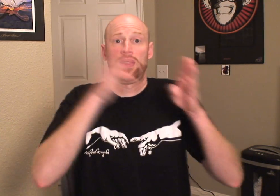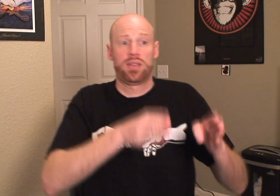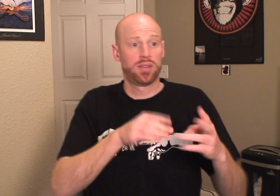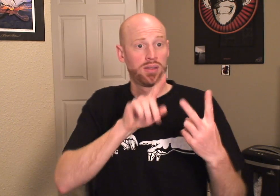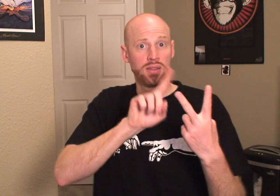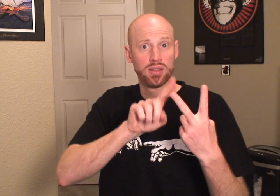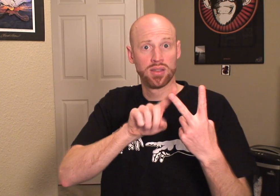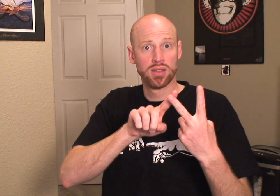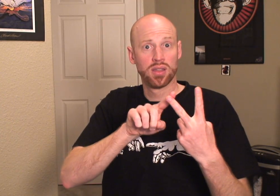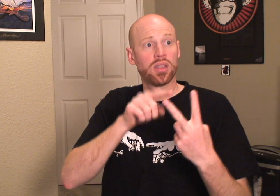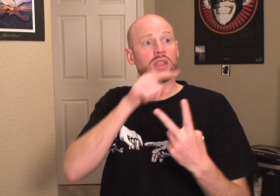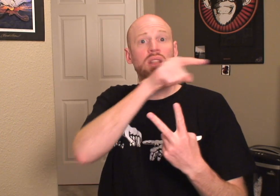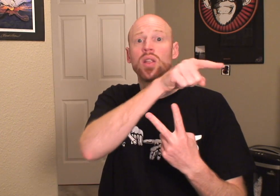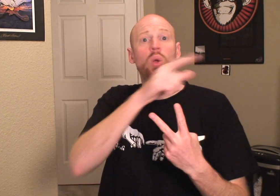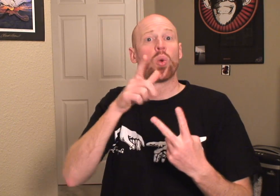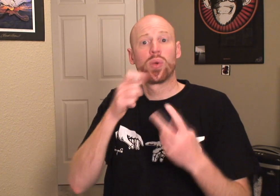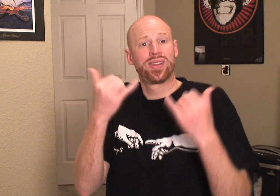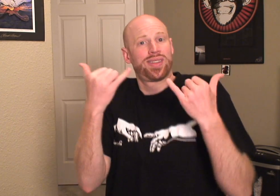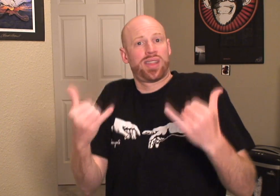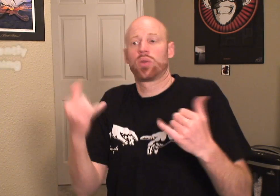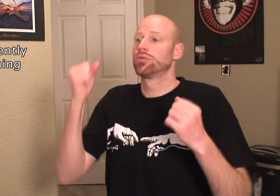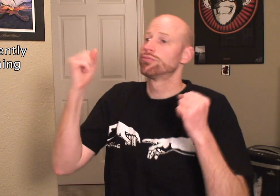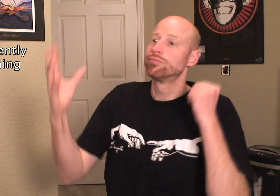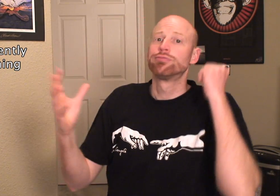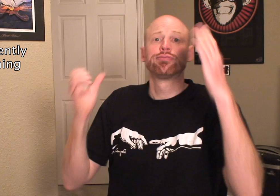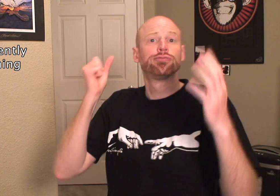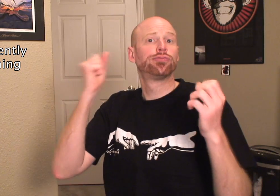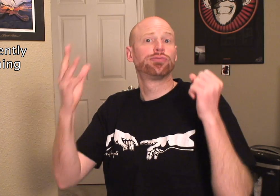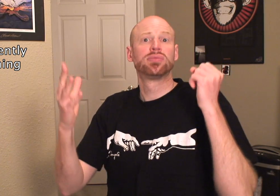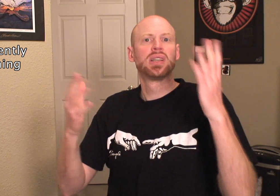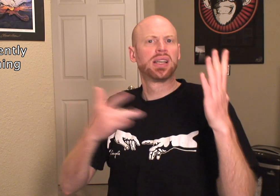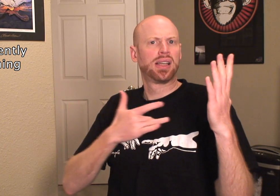The person currently signing, on the other hand,